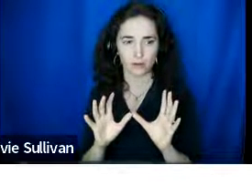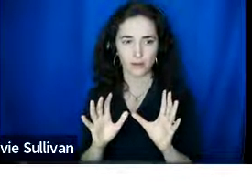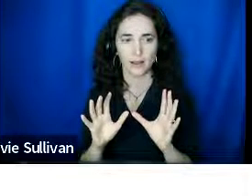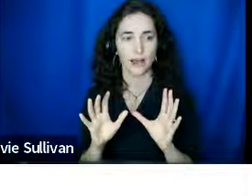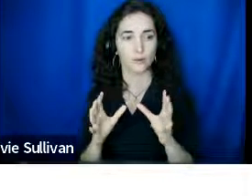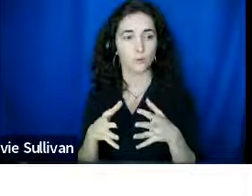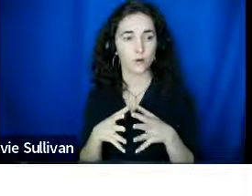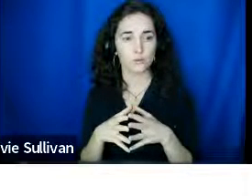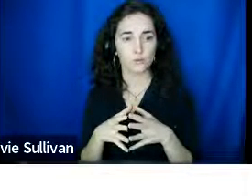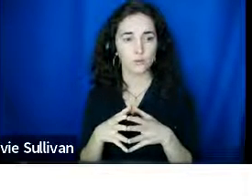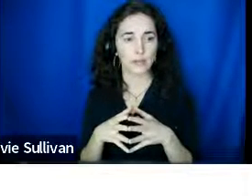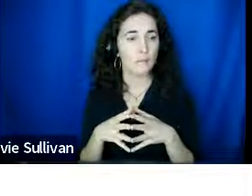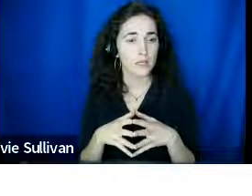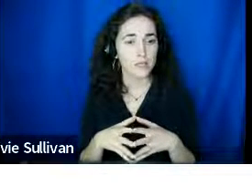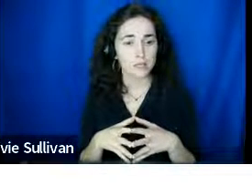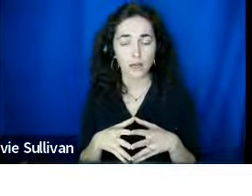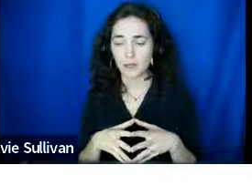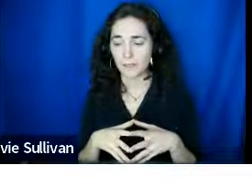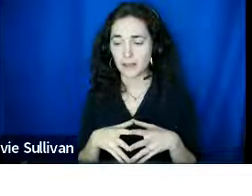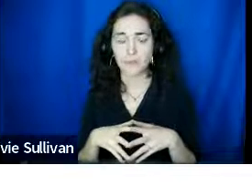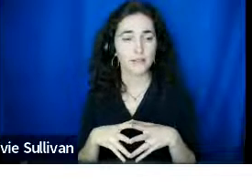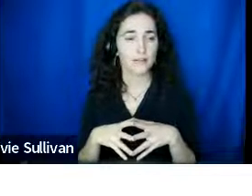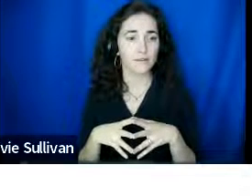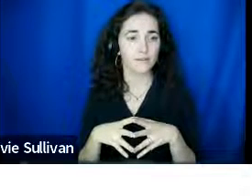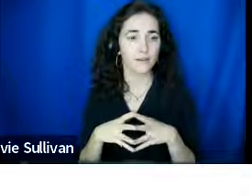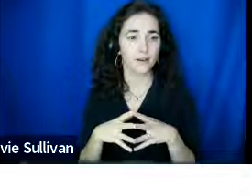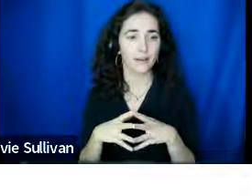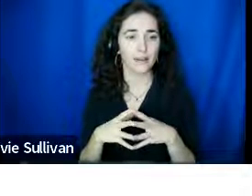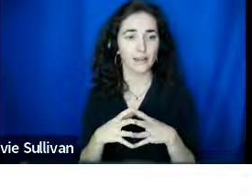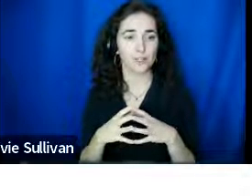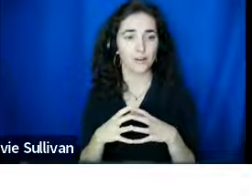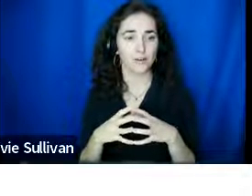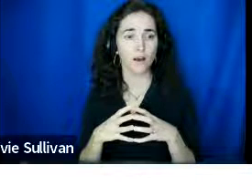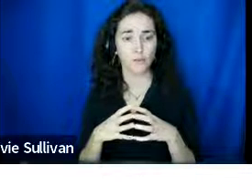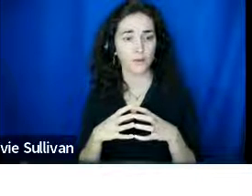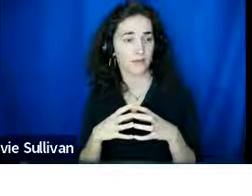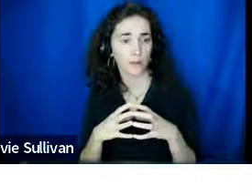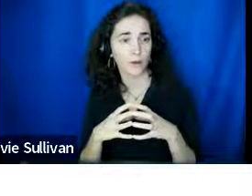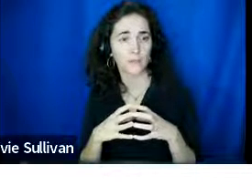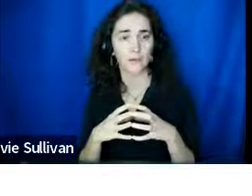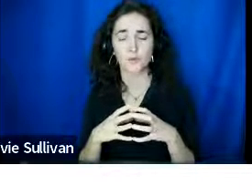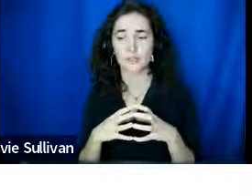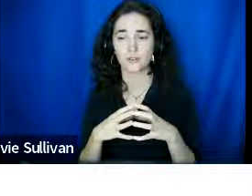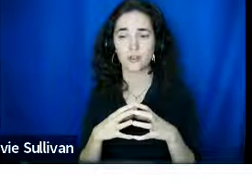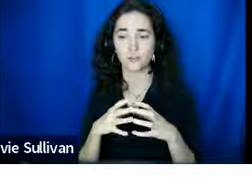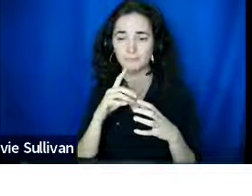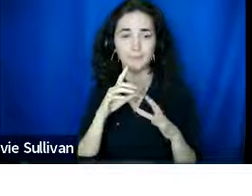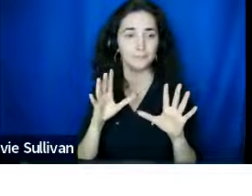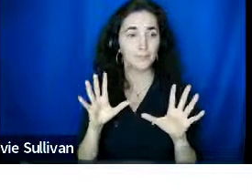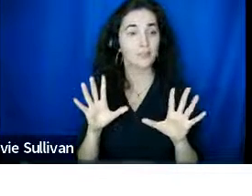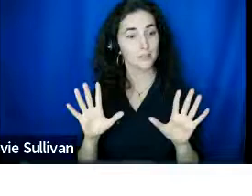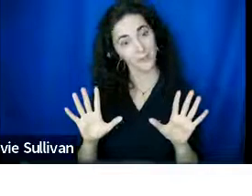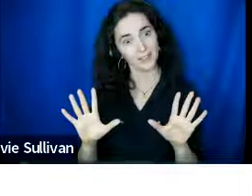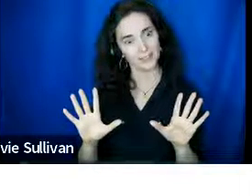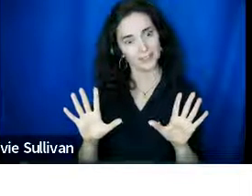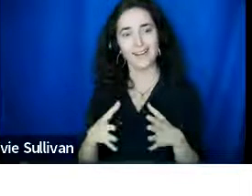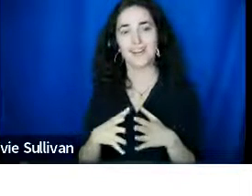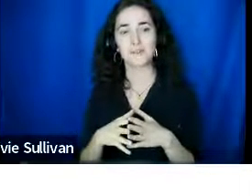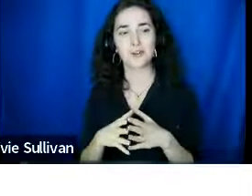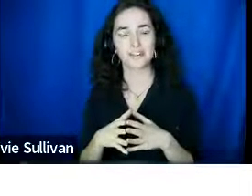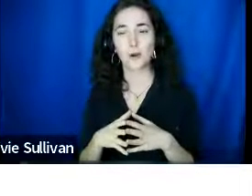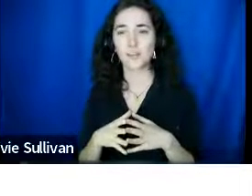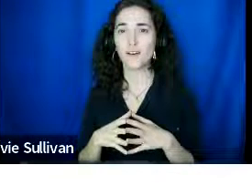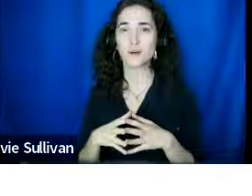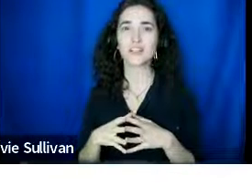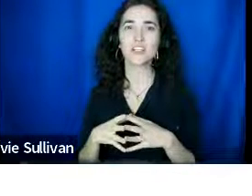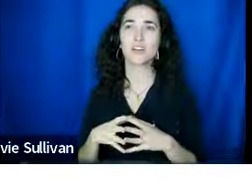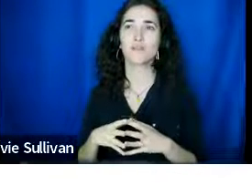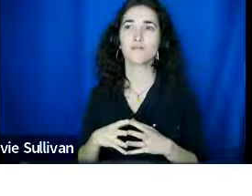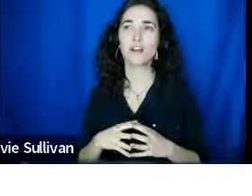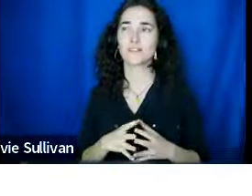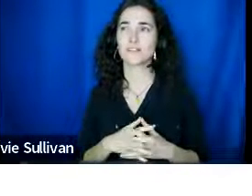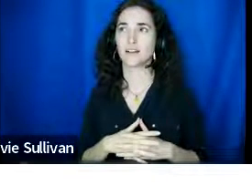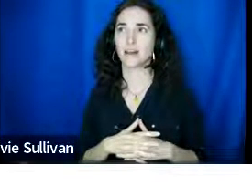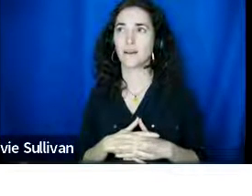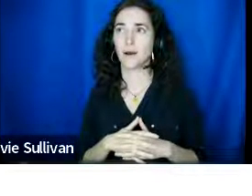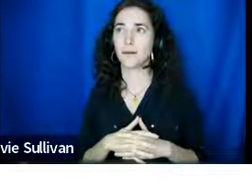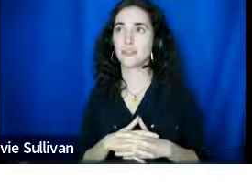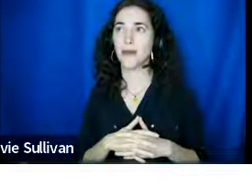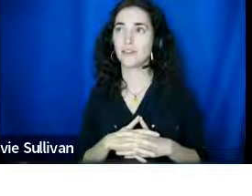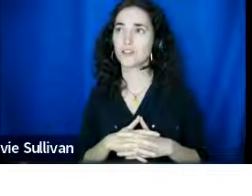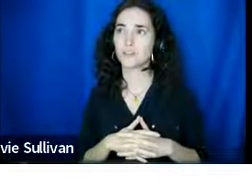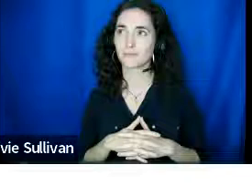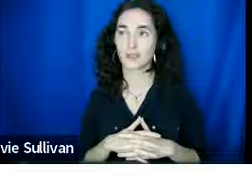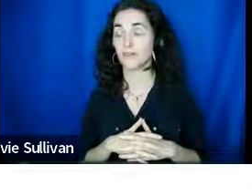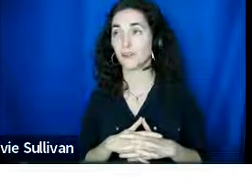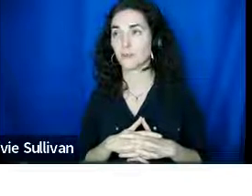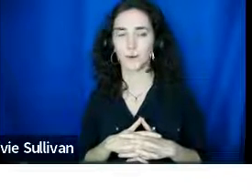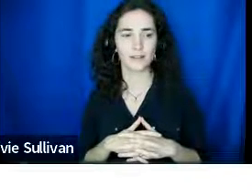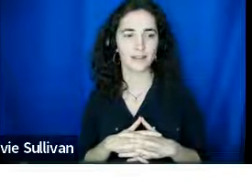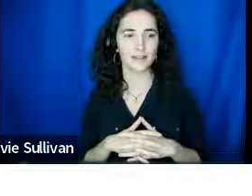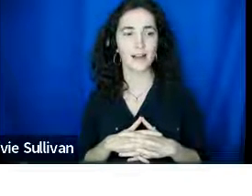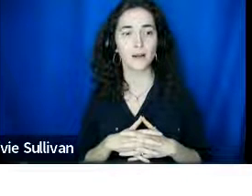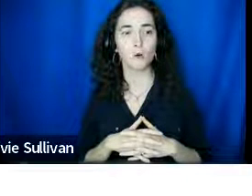I don't want to name any expensive language learning software because I don't want to bash Rosetta Stone (fake cough), but but some of these language learning software teach phrases like in Spanish. A famous one is "El mono es